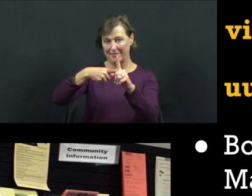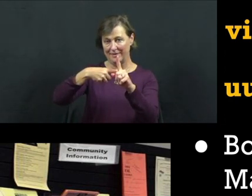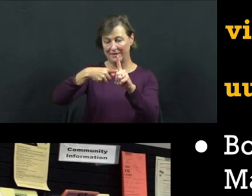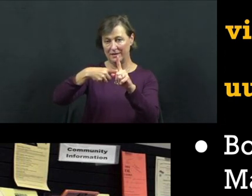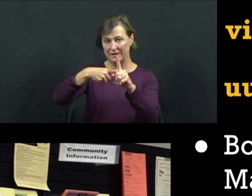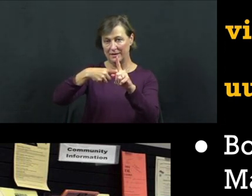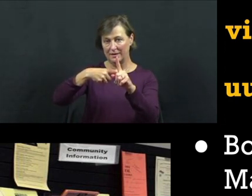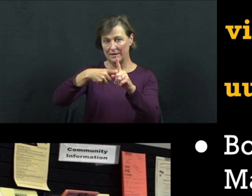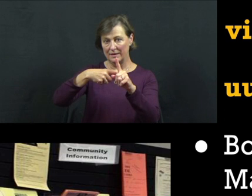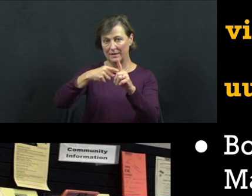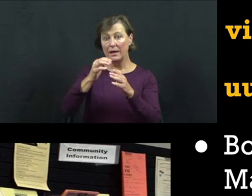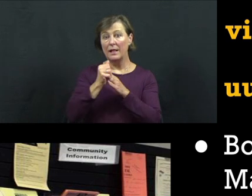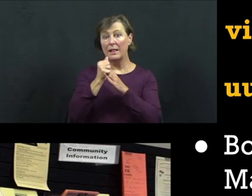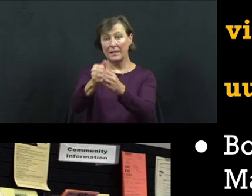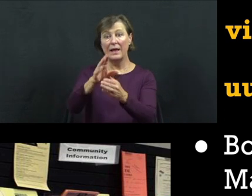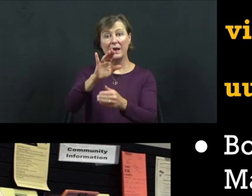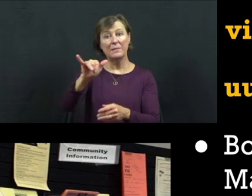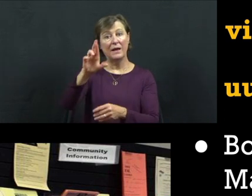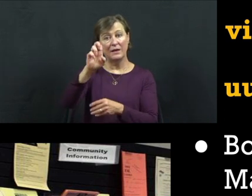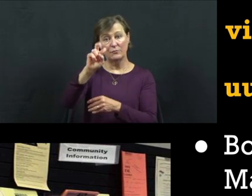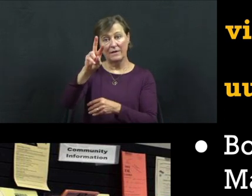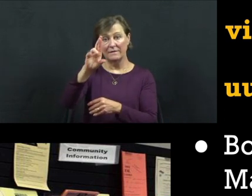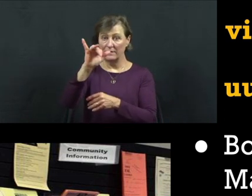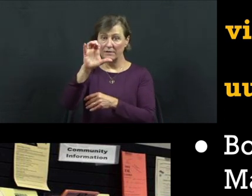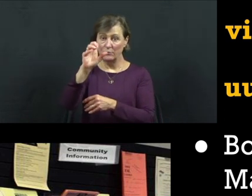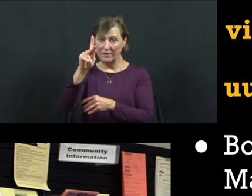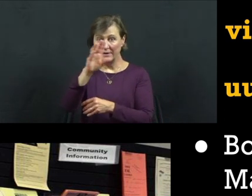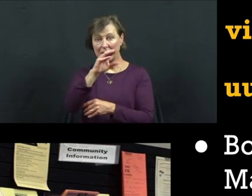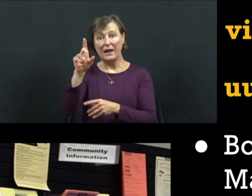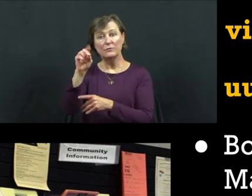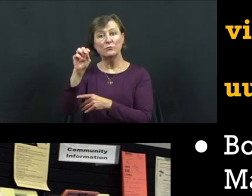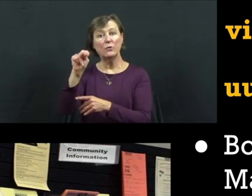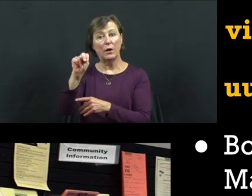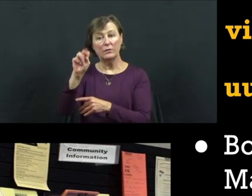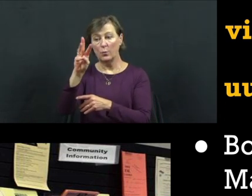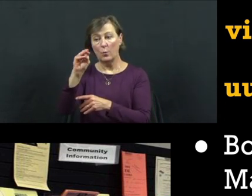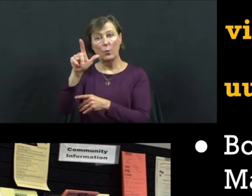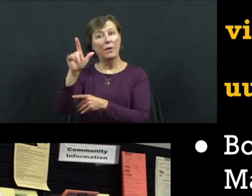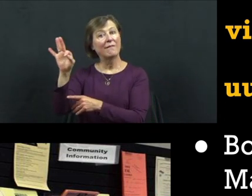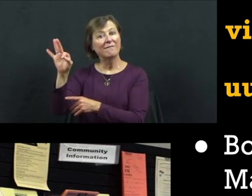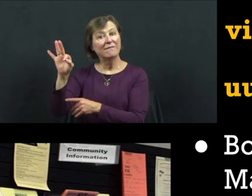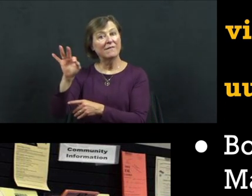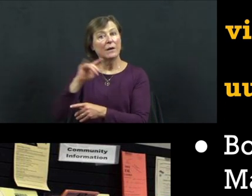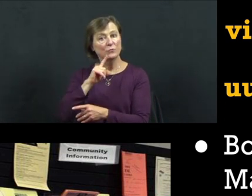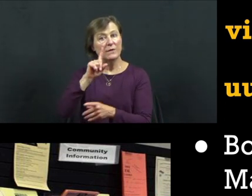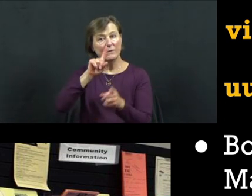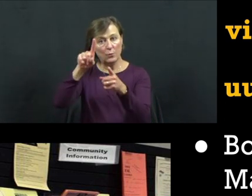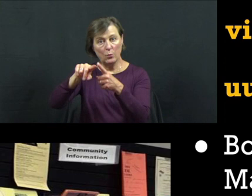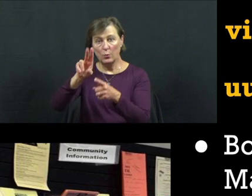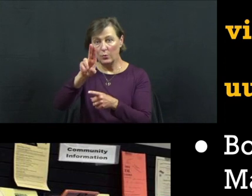headed by Reverend Rick and Don Wolf, and I'm sure if you go to the UUCS website